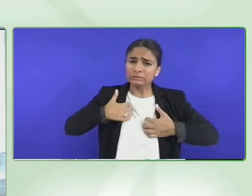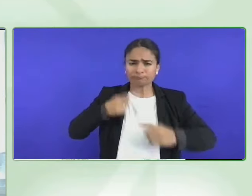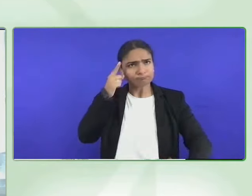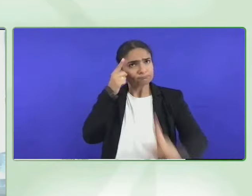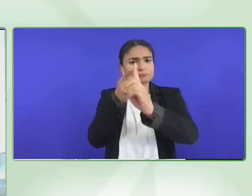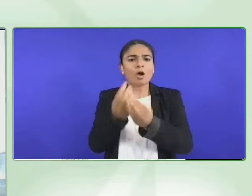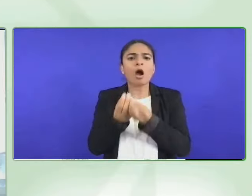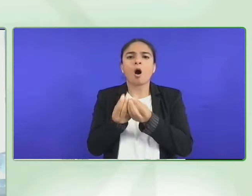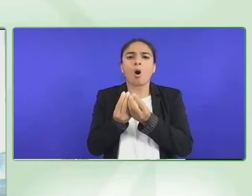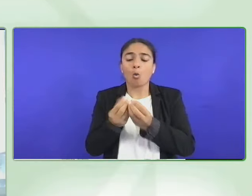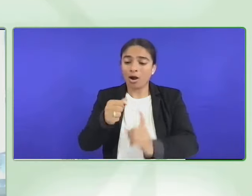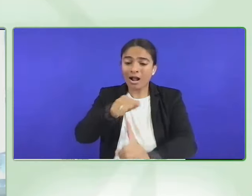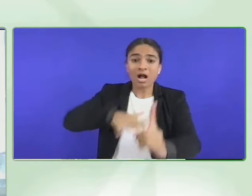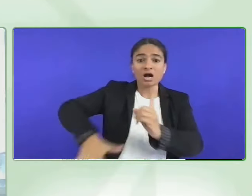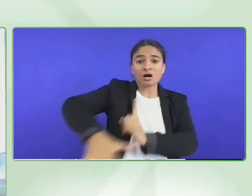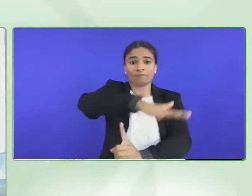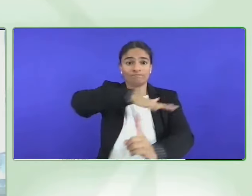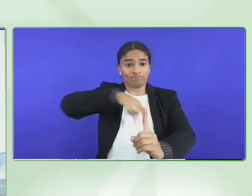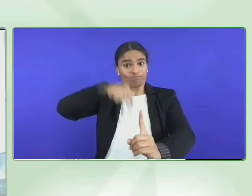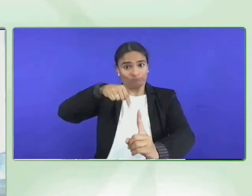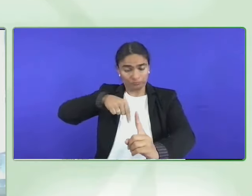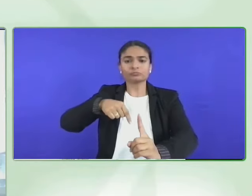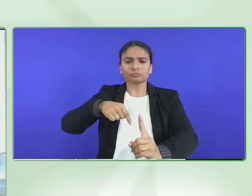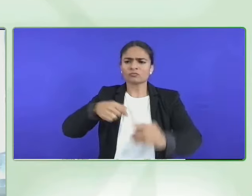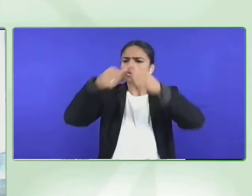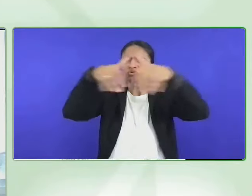half as good as the general population.